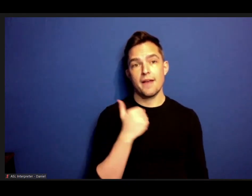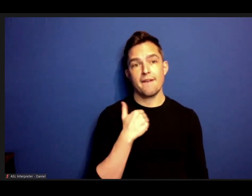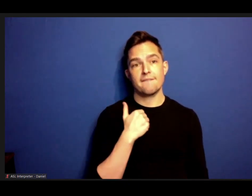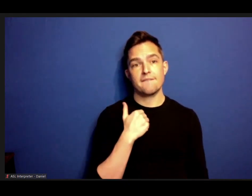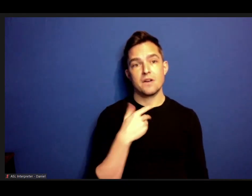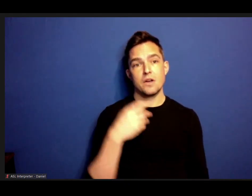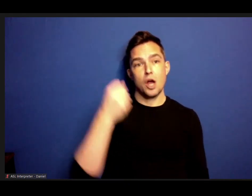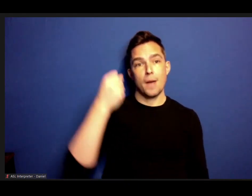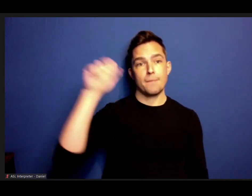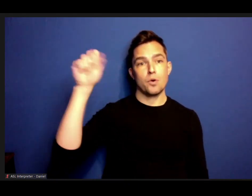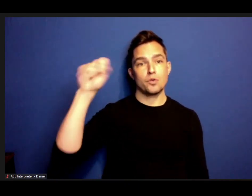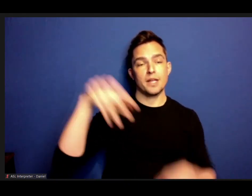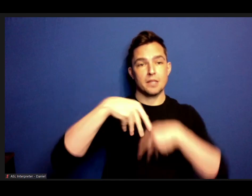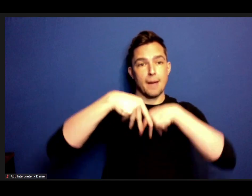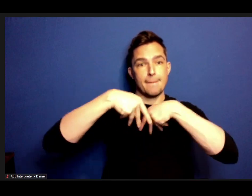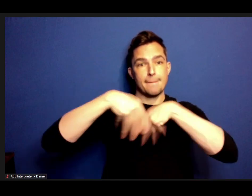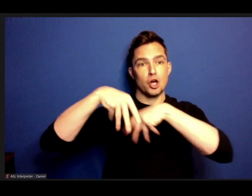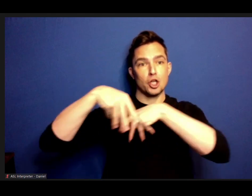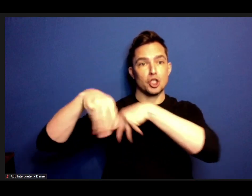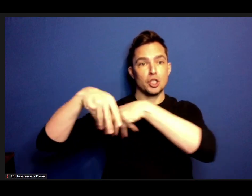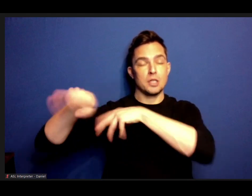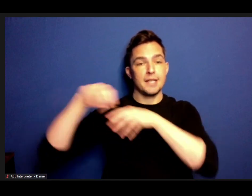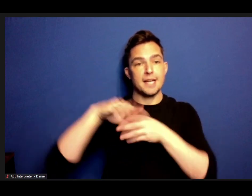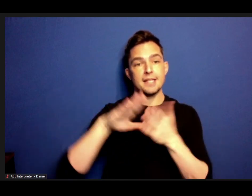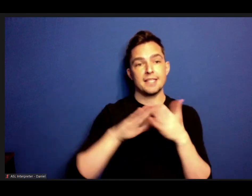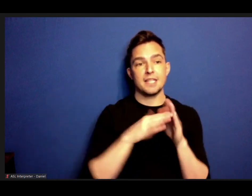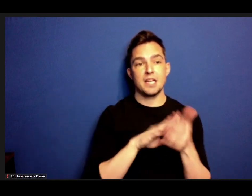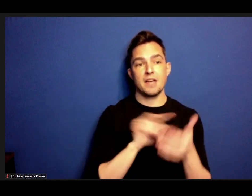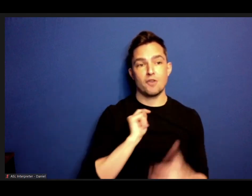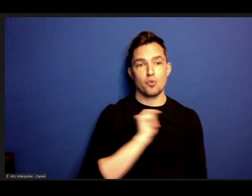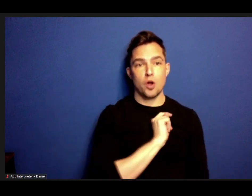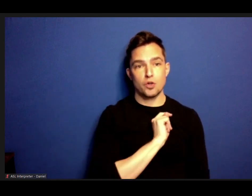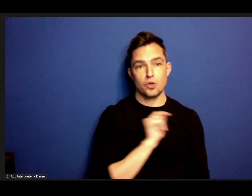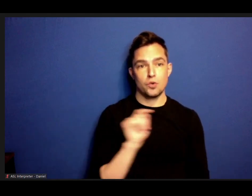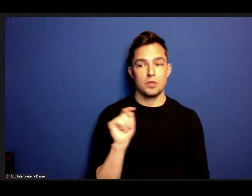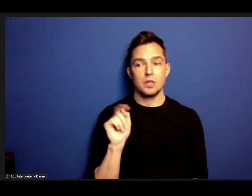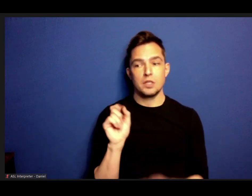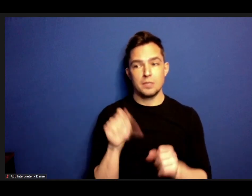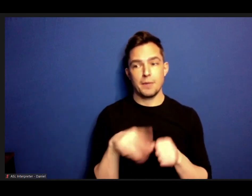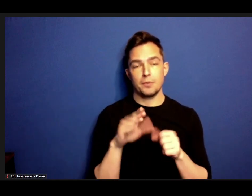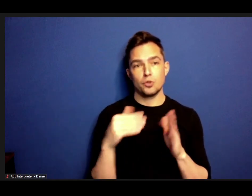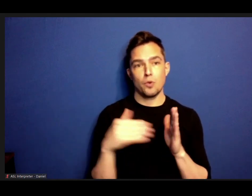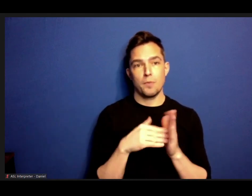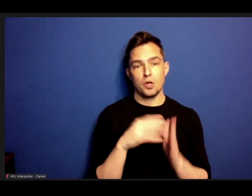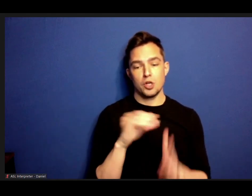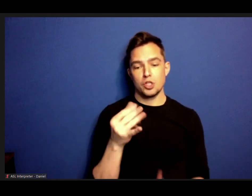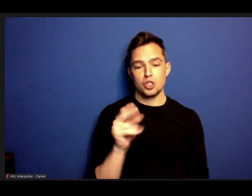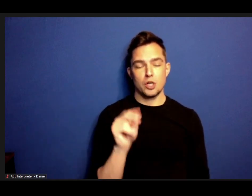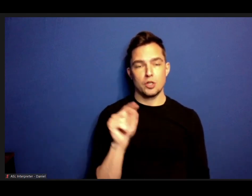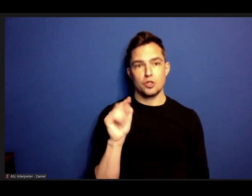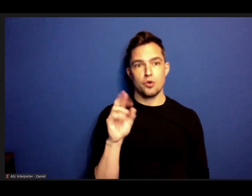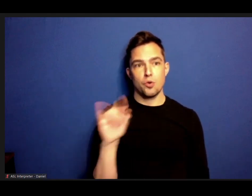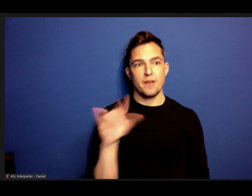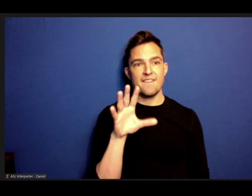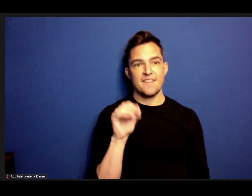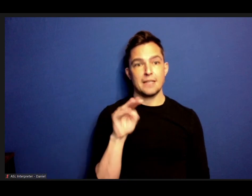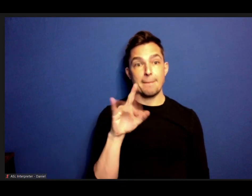and march in the city of Toronto in order to oppose John Tory's $50 million budget increase